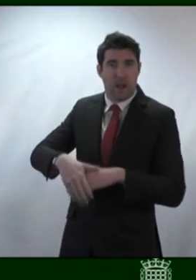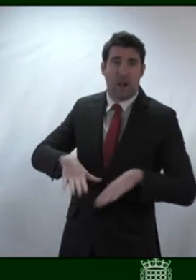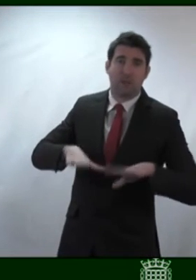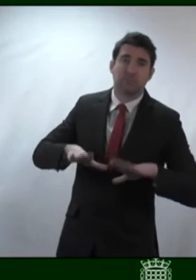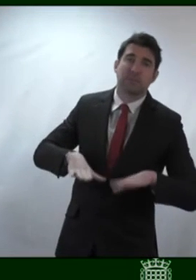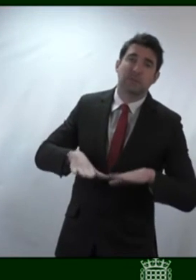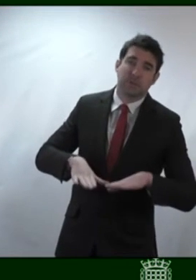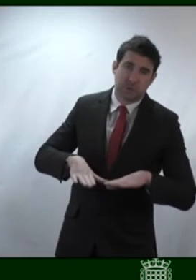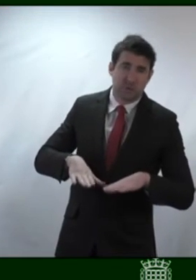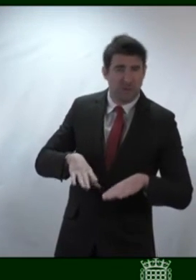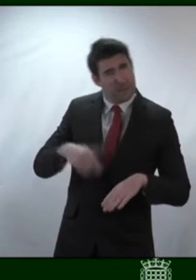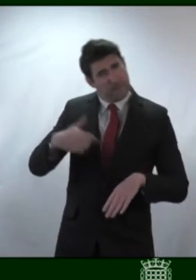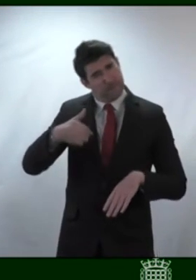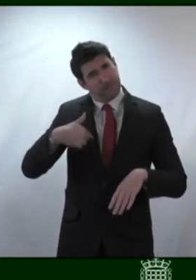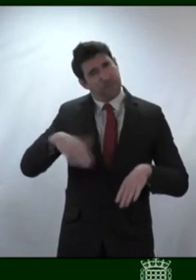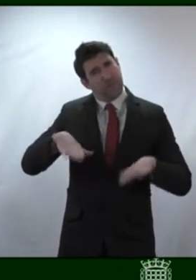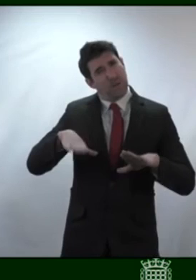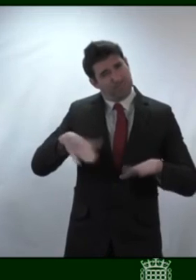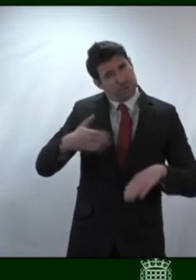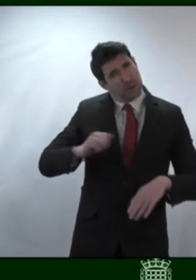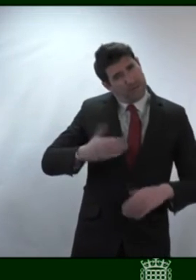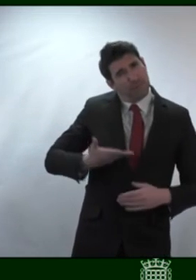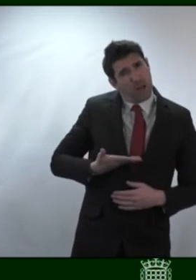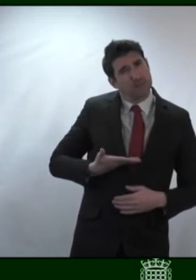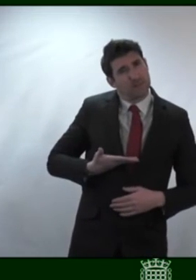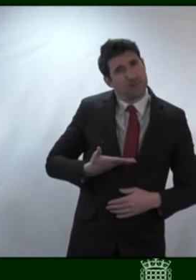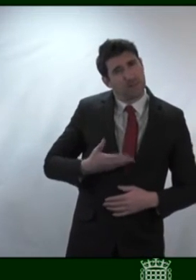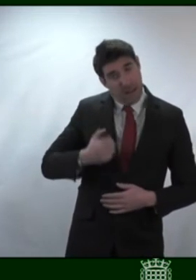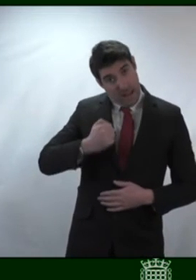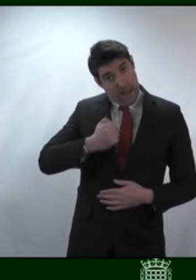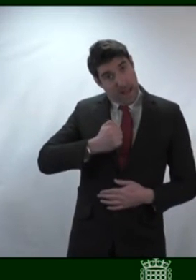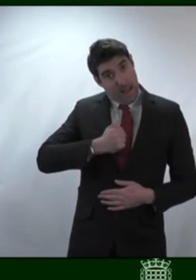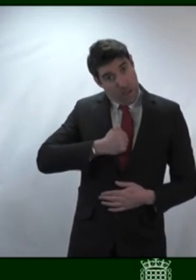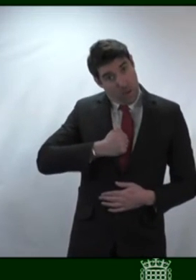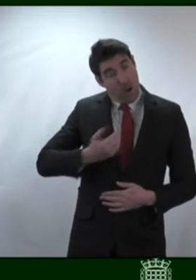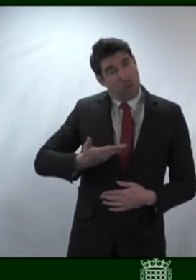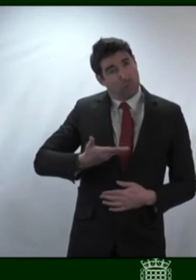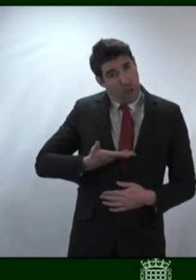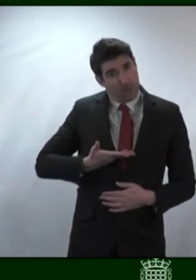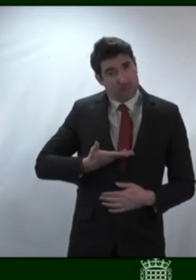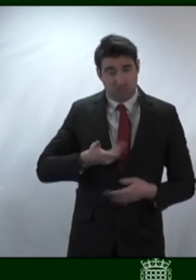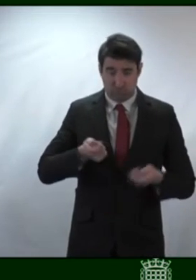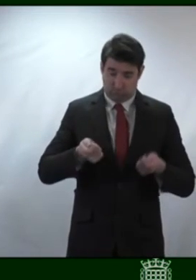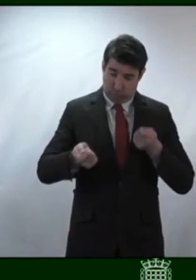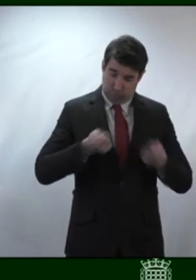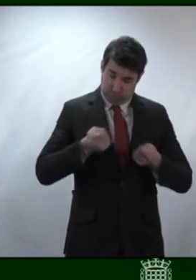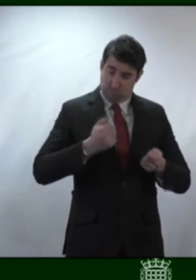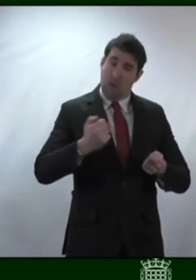like every other country, to want to be able to control its own laws and its own fishing grounds